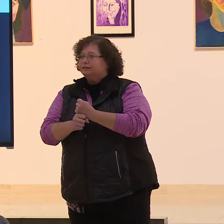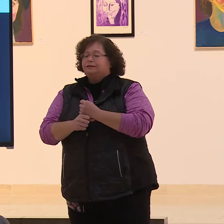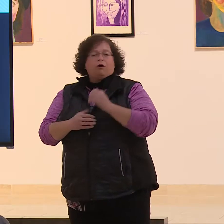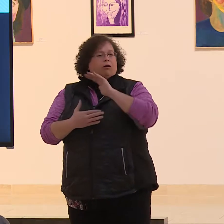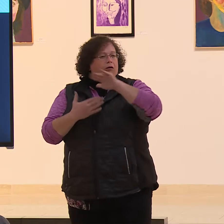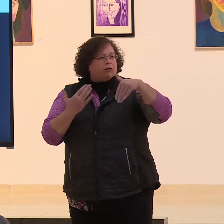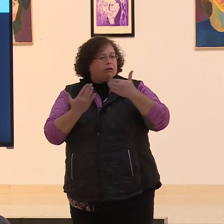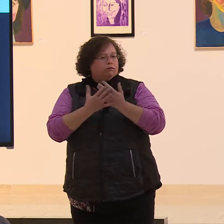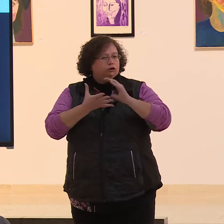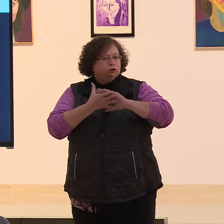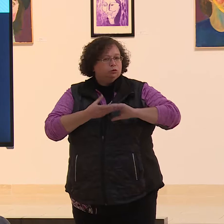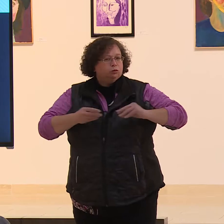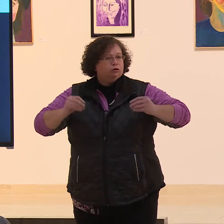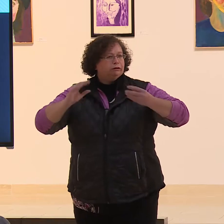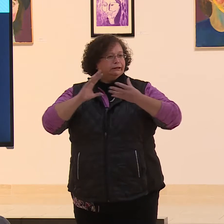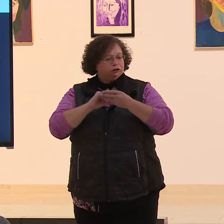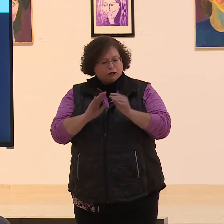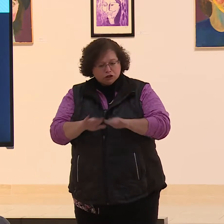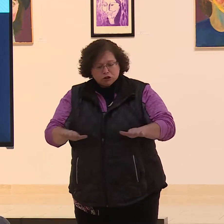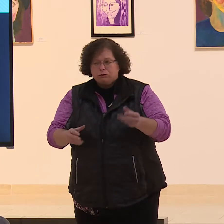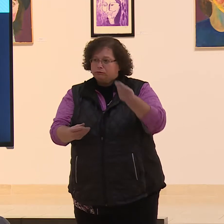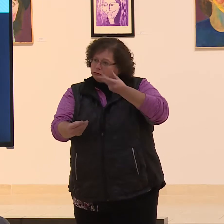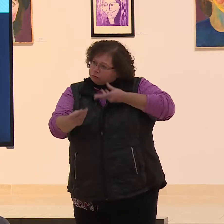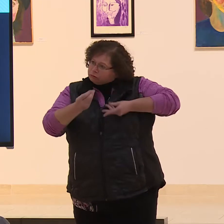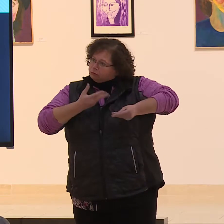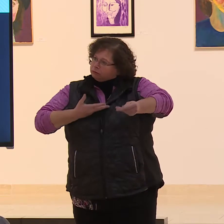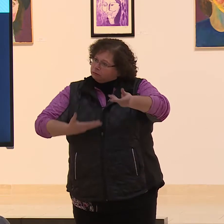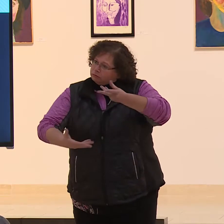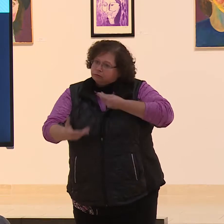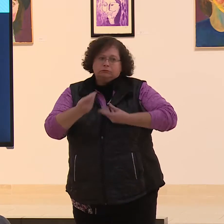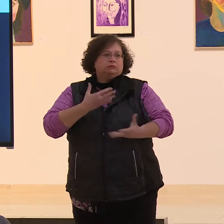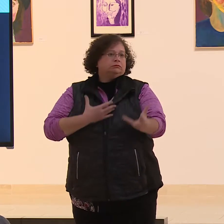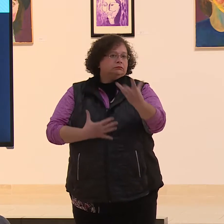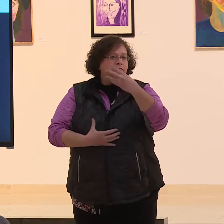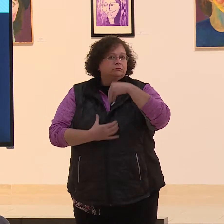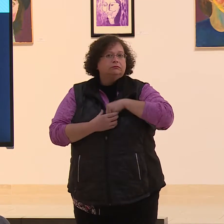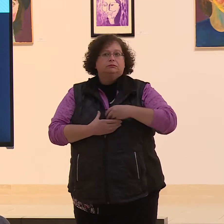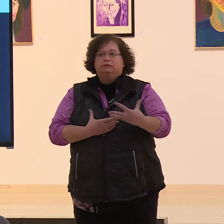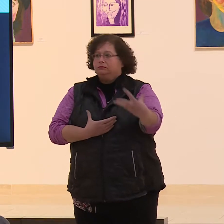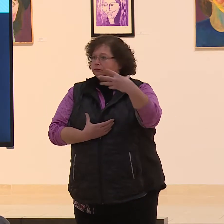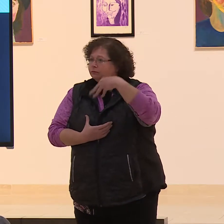I worked in that field for 25 years, and that field is all about the stories of children,